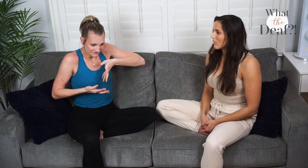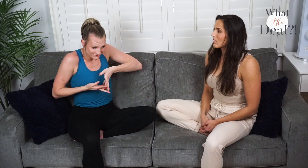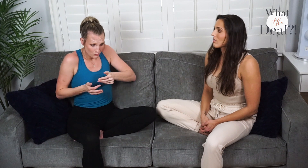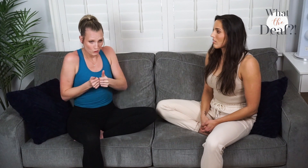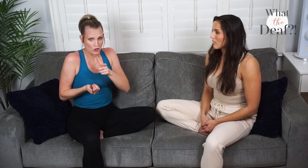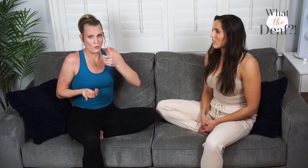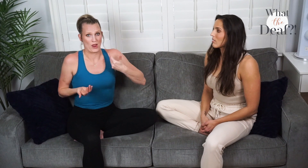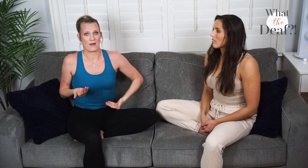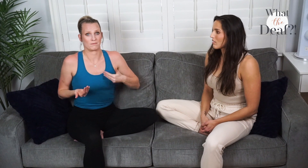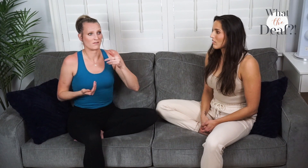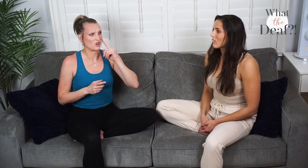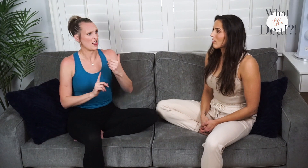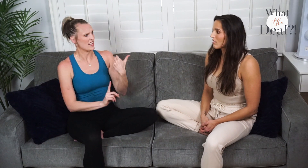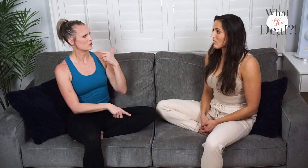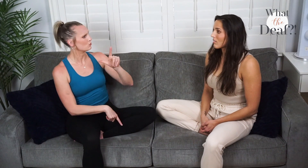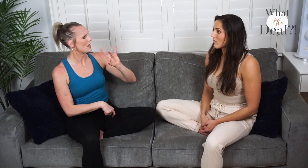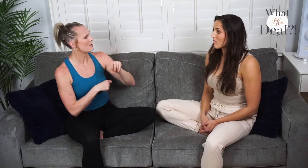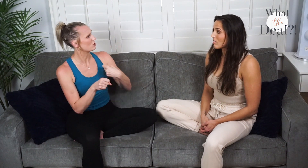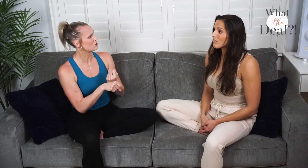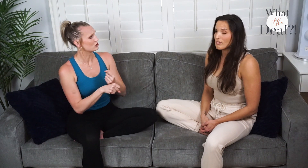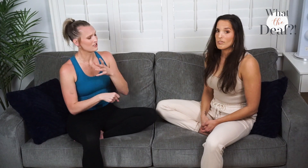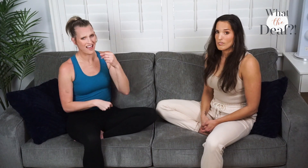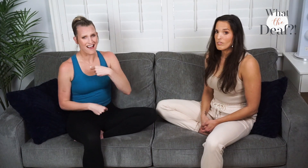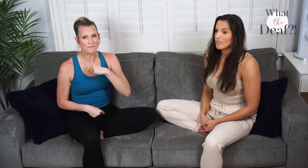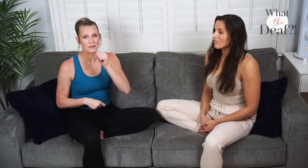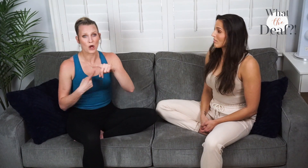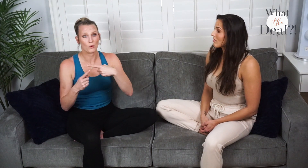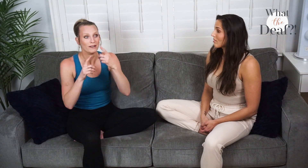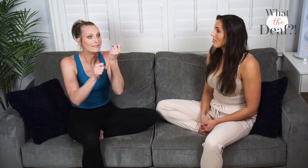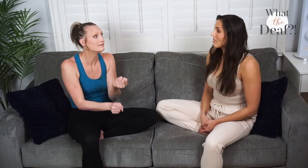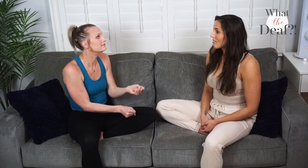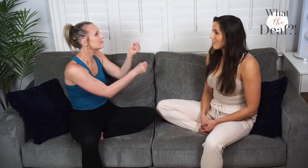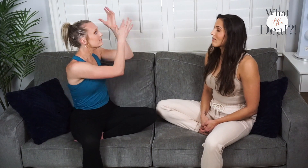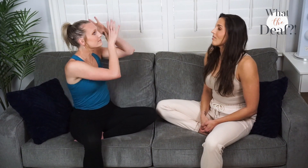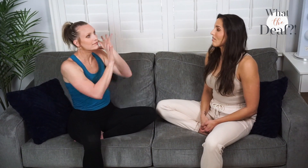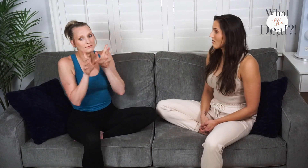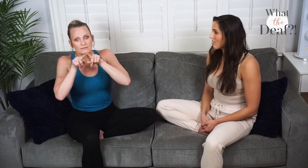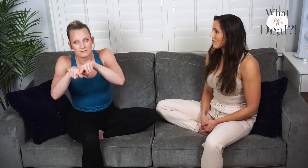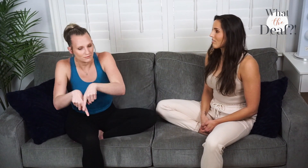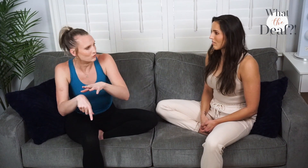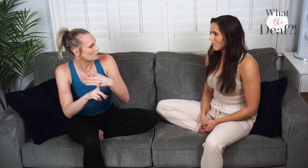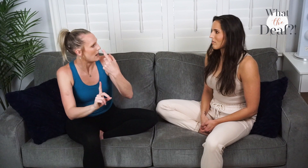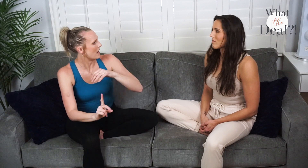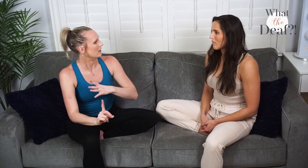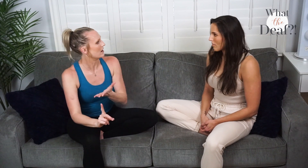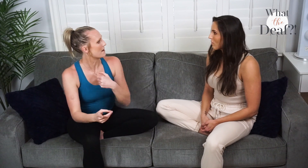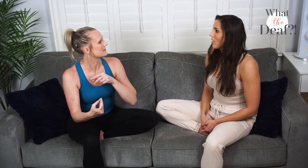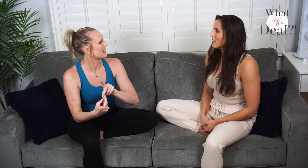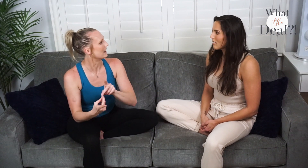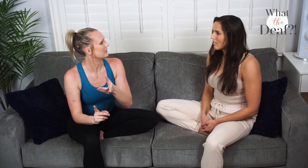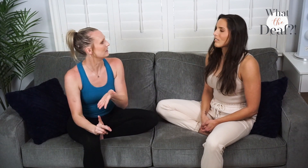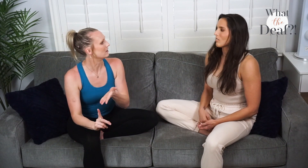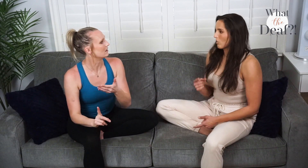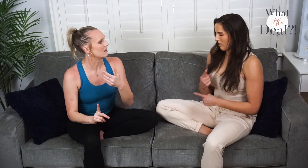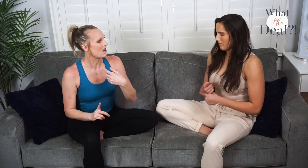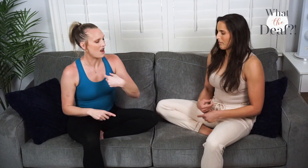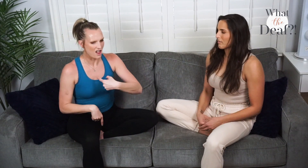and I’ve been engrained with my roots for the last 28 years, and I’m not just gonna toss it out the window and depend on a guy that I’m dating! -Right.